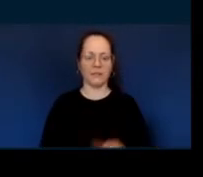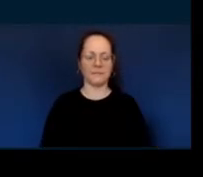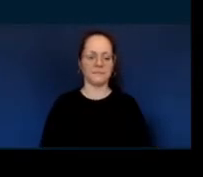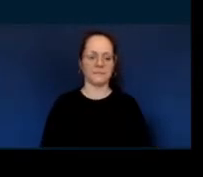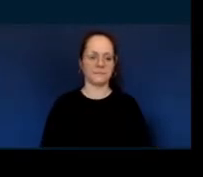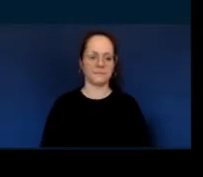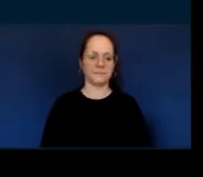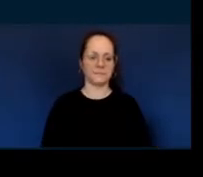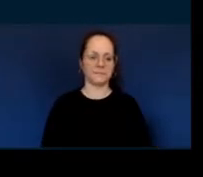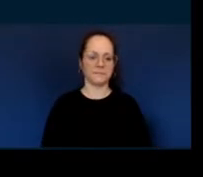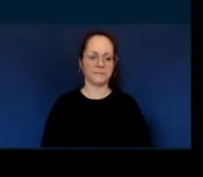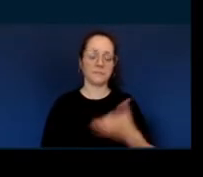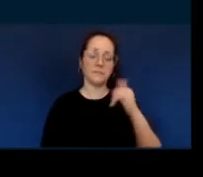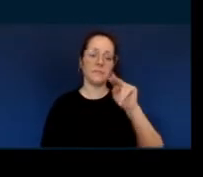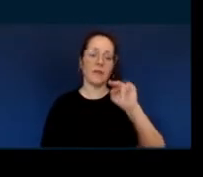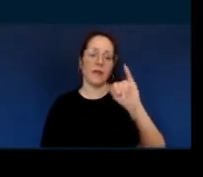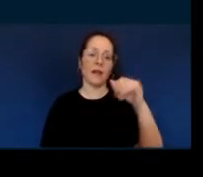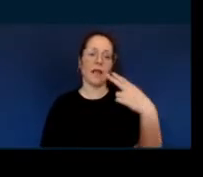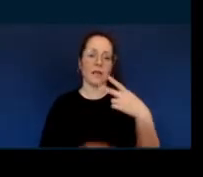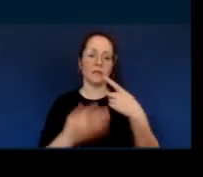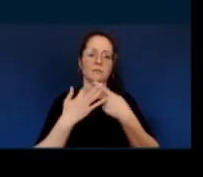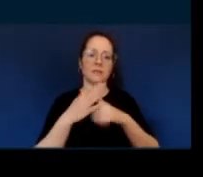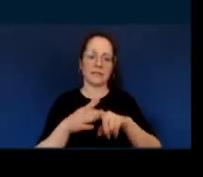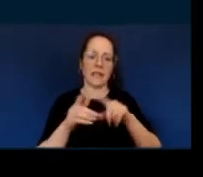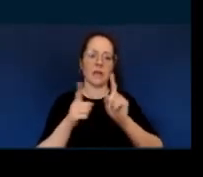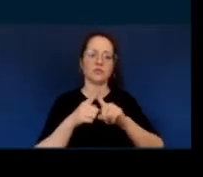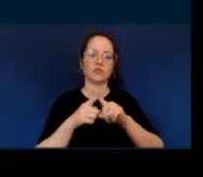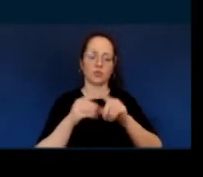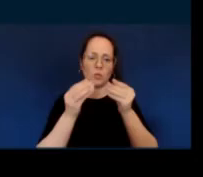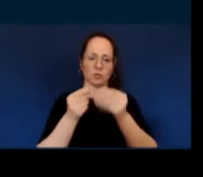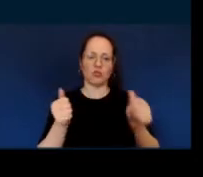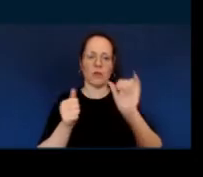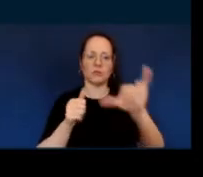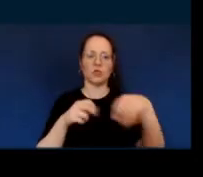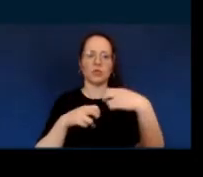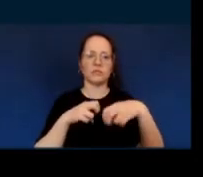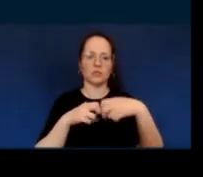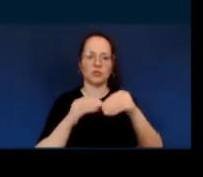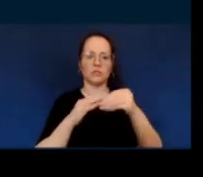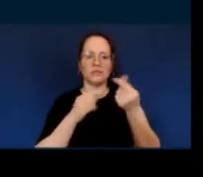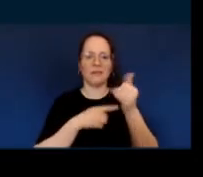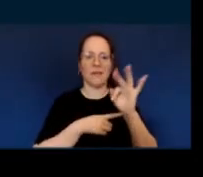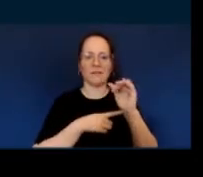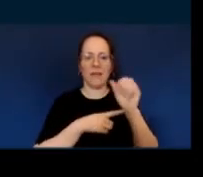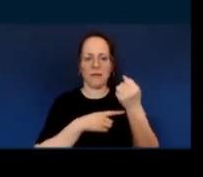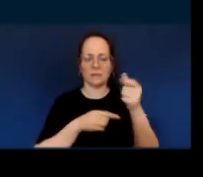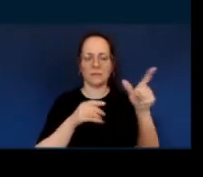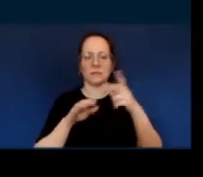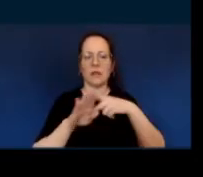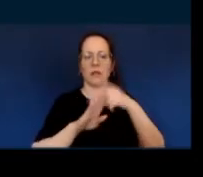INITIATIVE AND INFORM THE OFFICE OF RESEARCH ON WOMEN'S